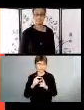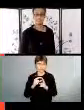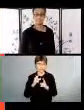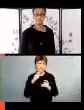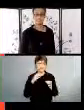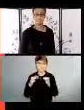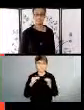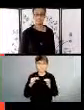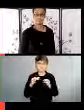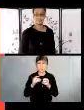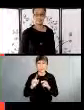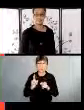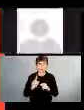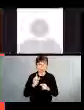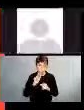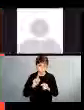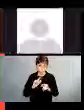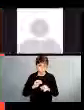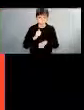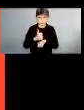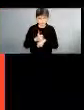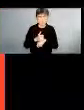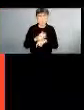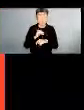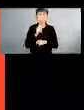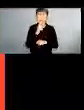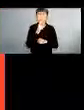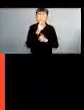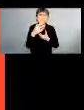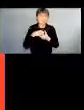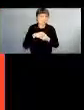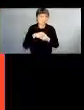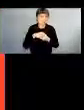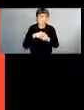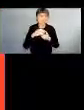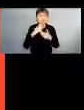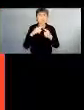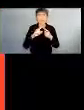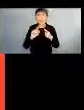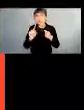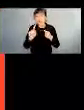take place and who will be involved. So, kind of the nuts and bolts of your project.